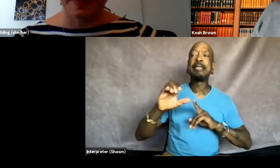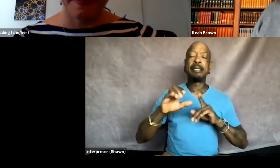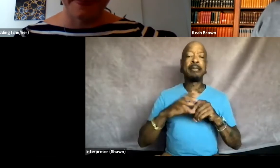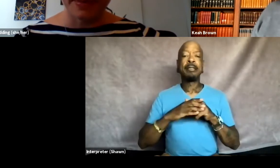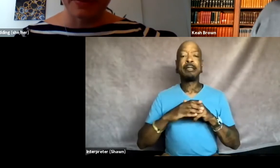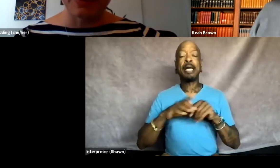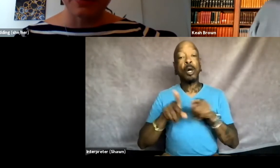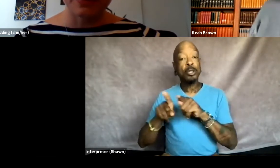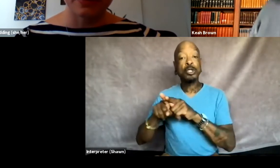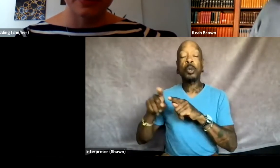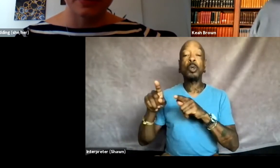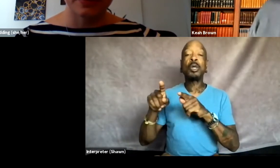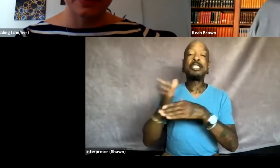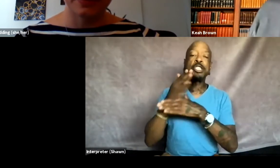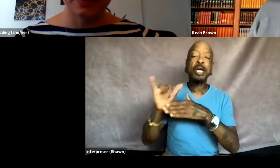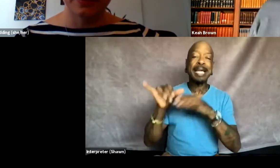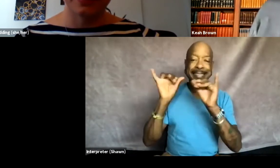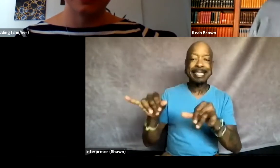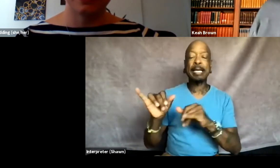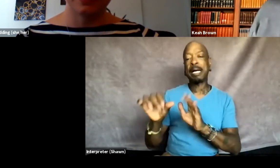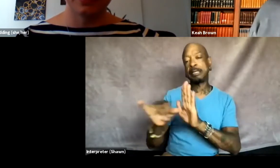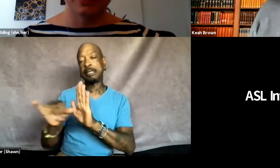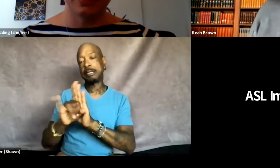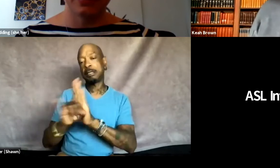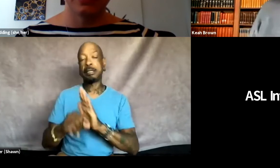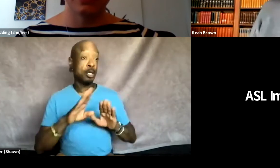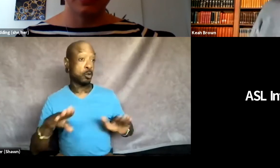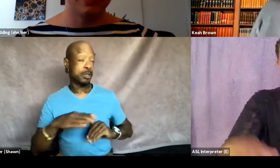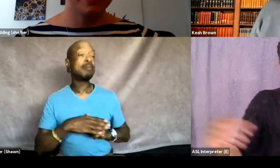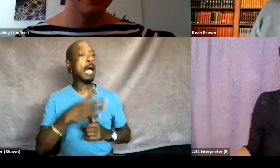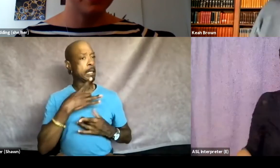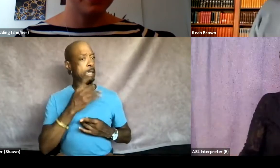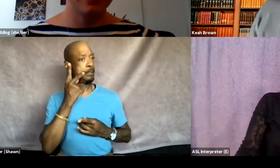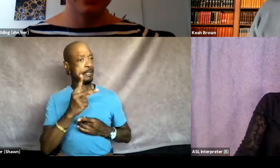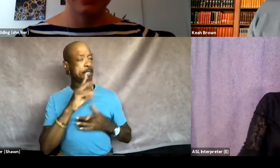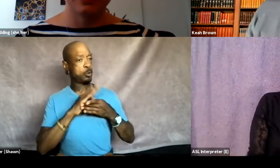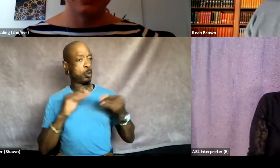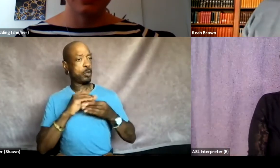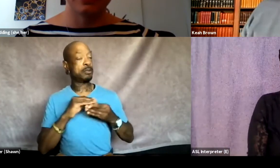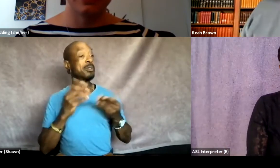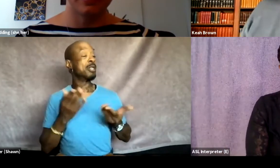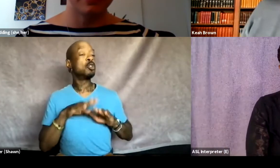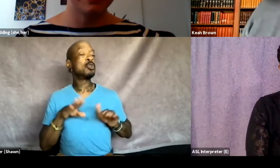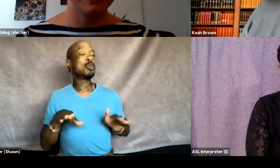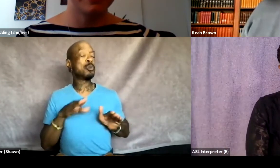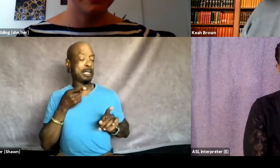Keah Brown: children's okay um, I would like to see stories where children, in particular, are given.